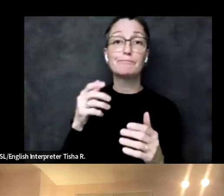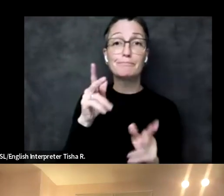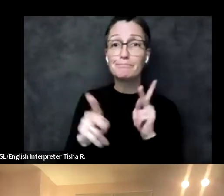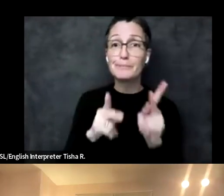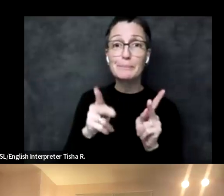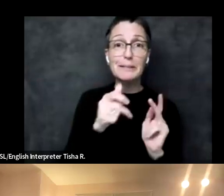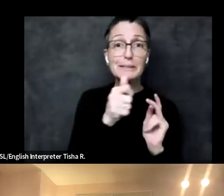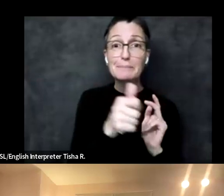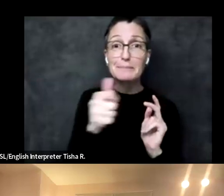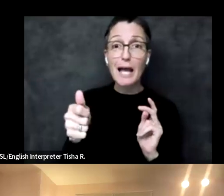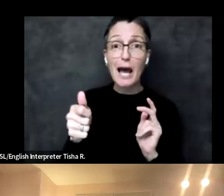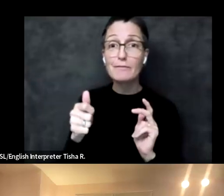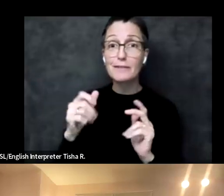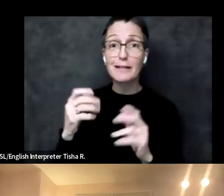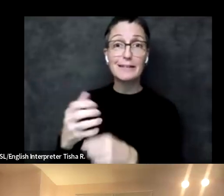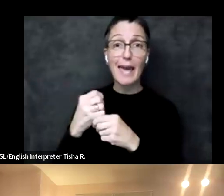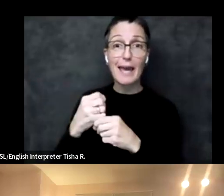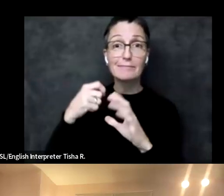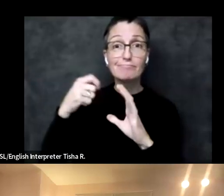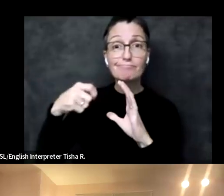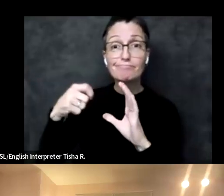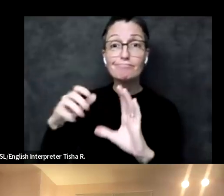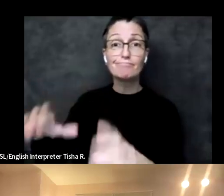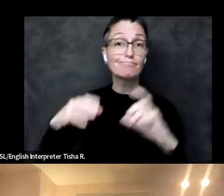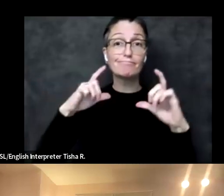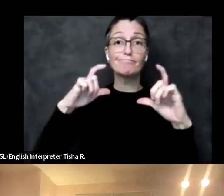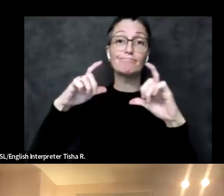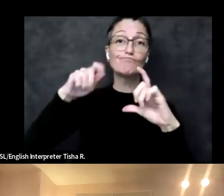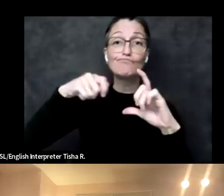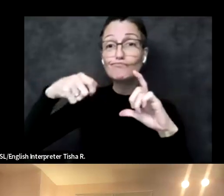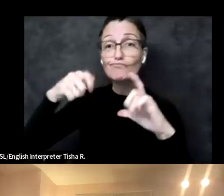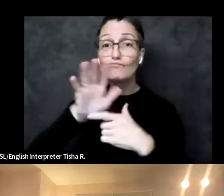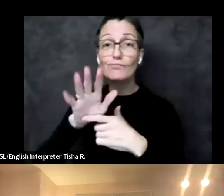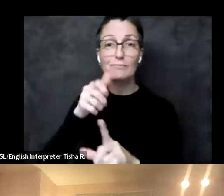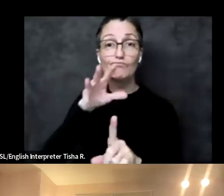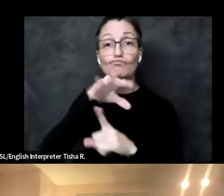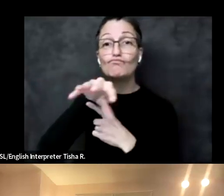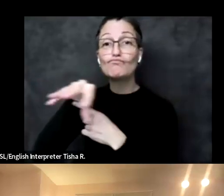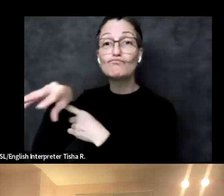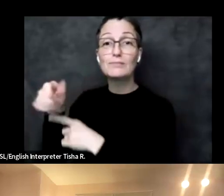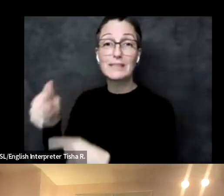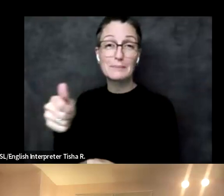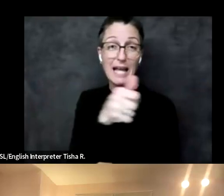So yeah, I just think that where I had a really exciting time where all the barriers are being broken.